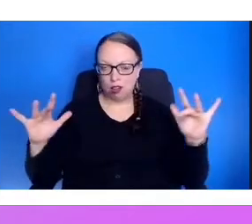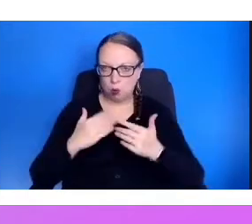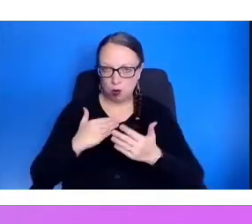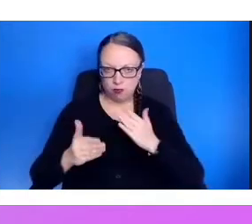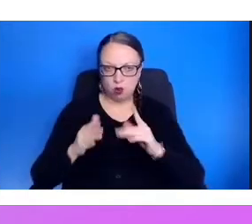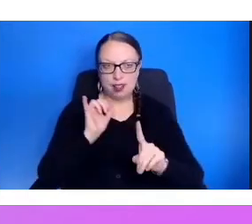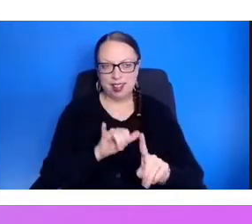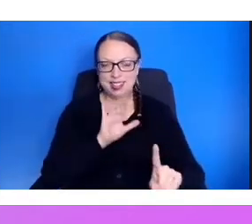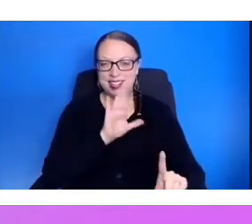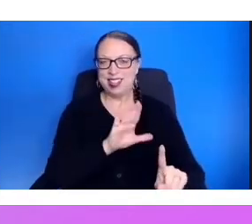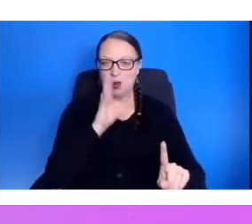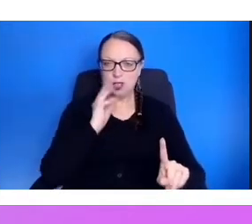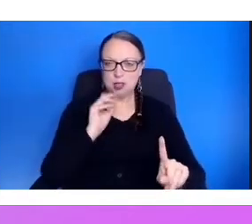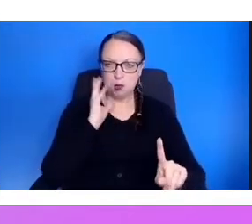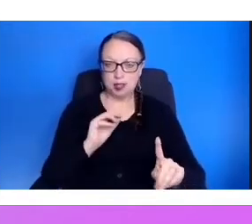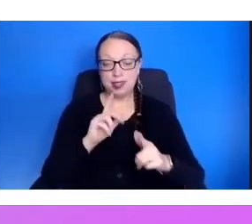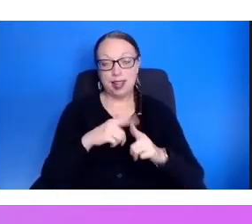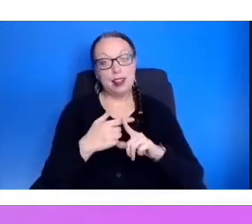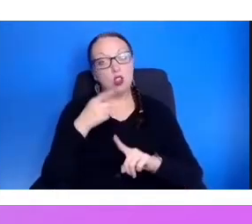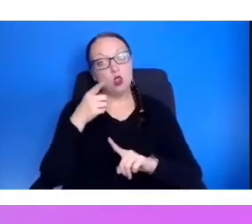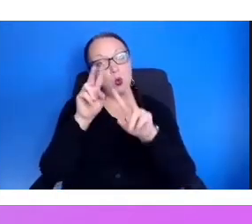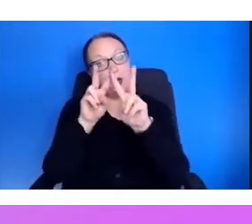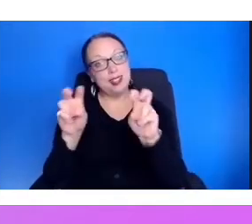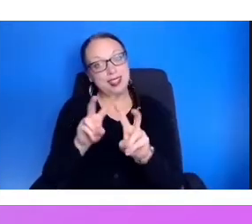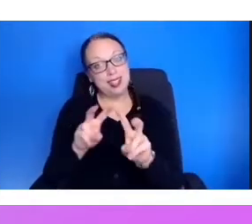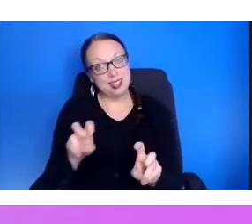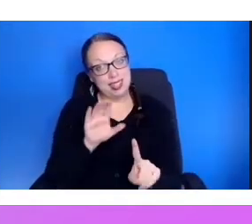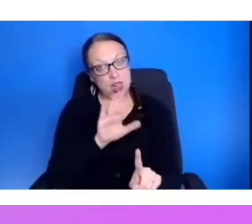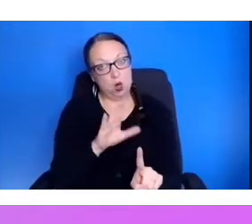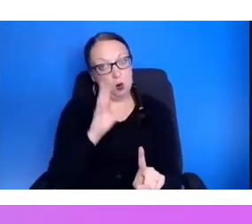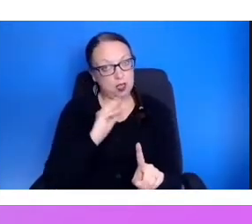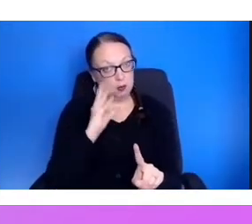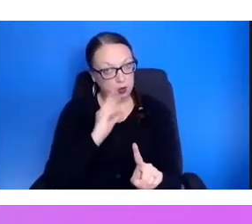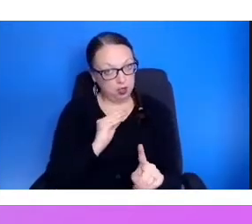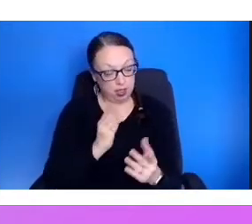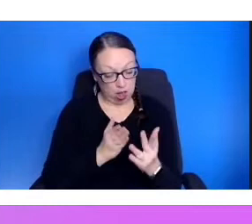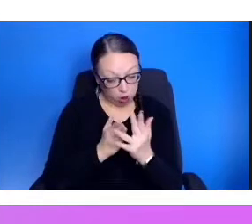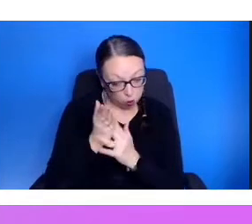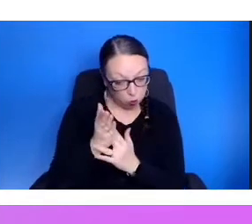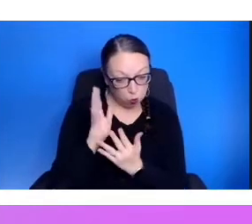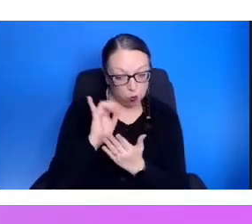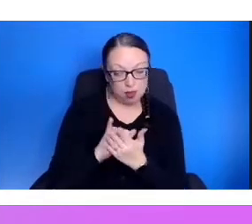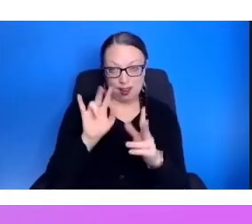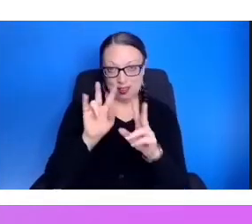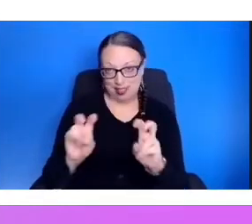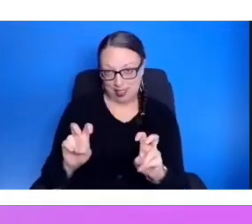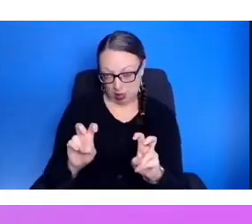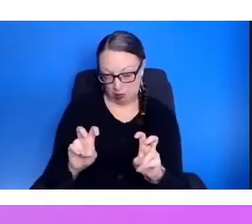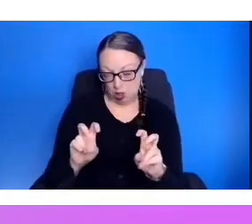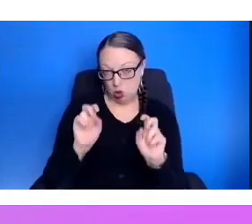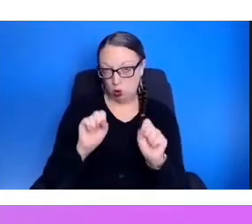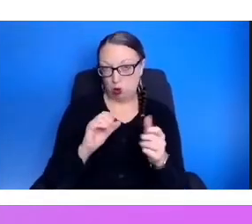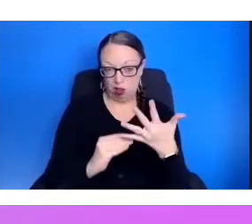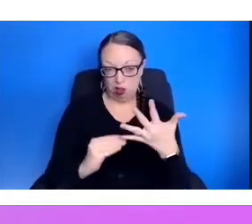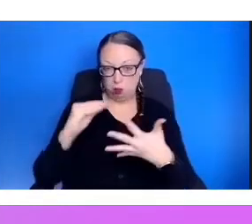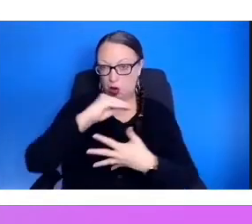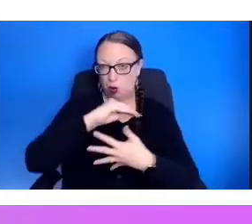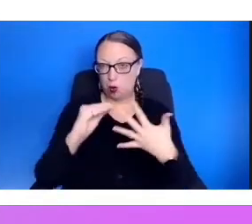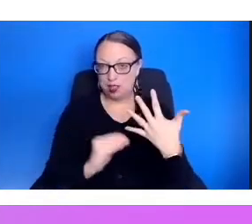You can then assess that experience and through that assessment analyze, prioritize where those big gaps are